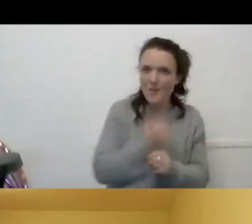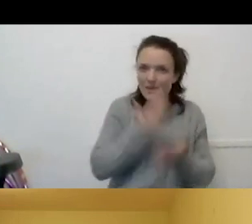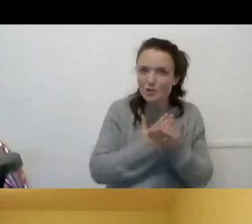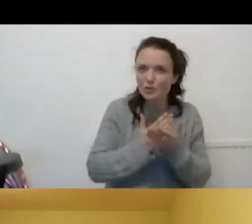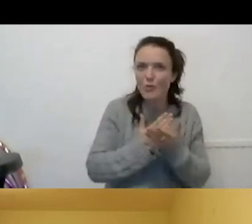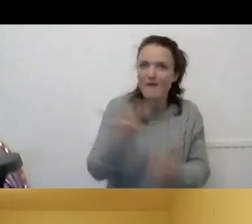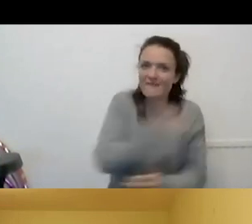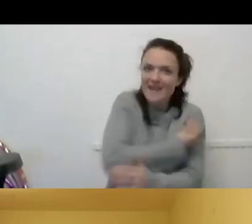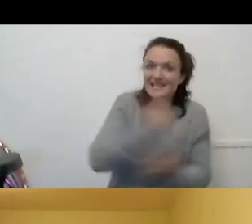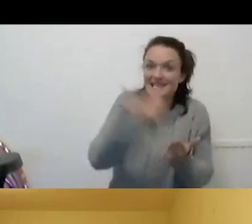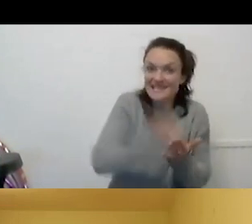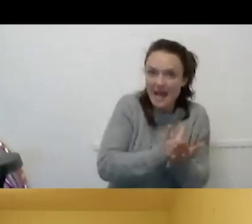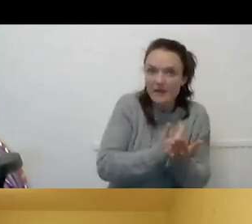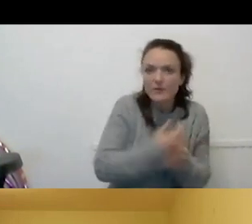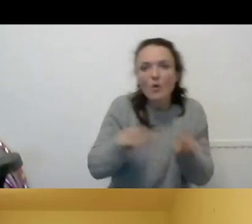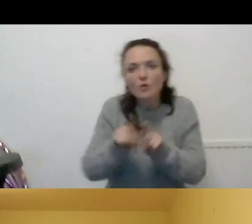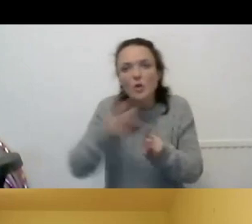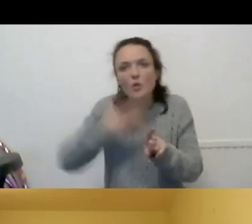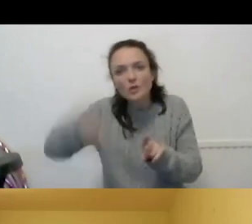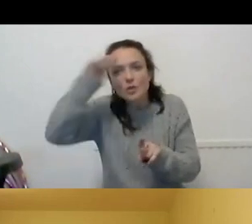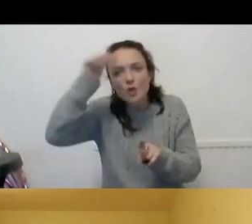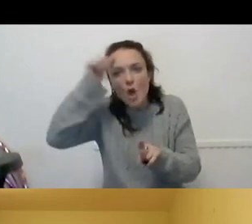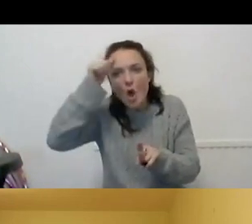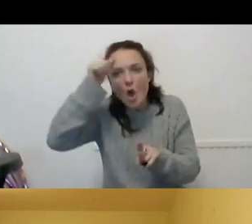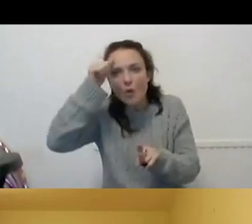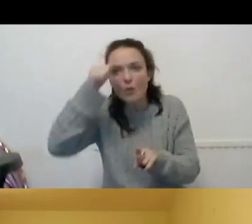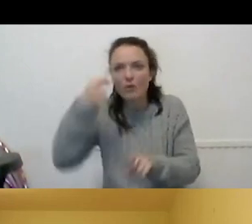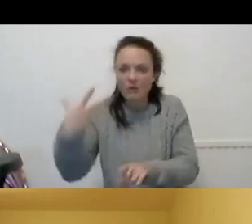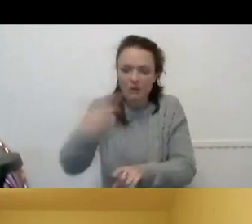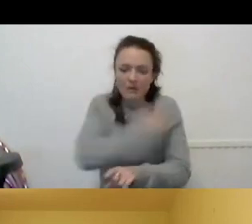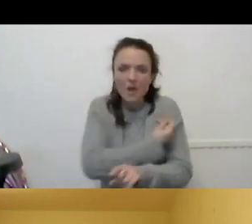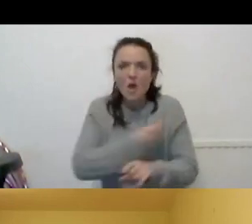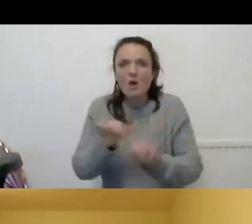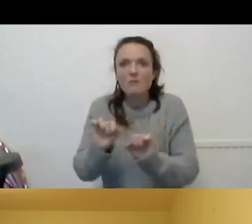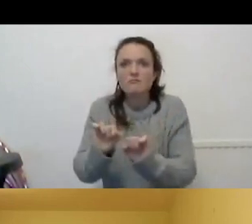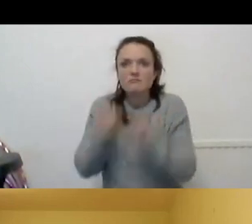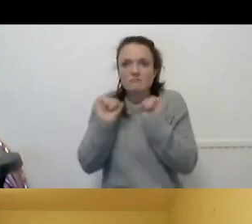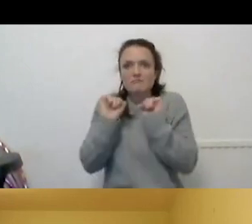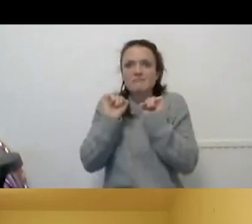stopped COVID-19 infection. And to do this, we asked volunteers to come in if they had